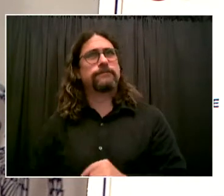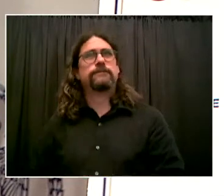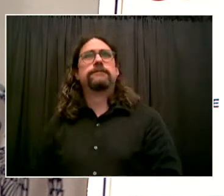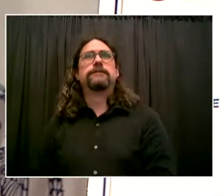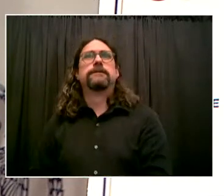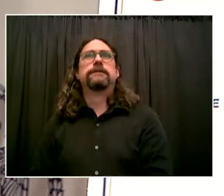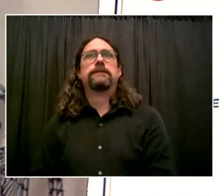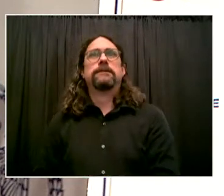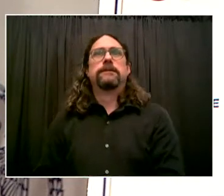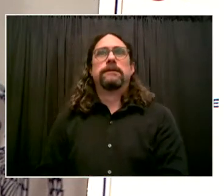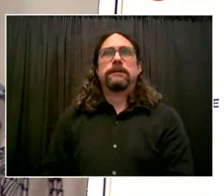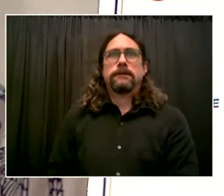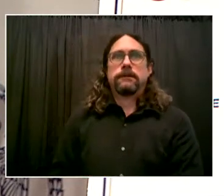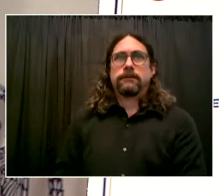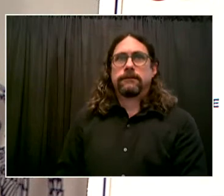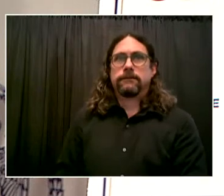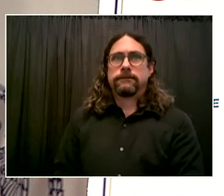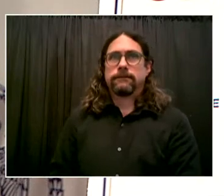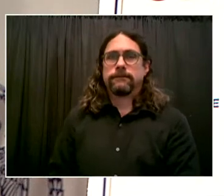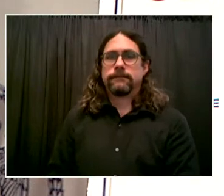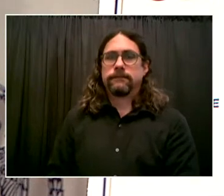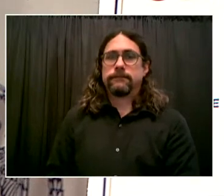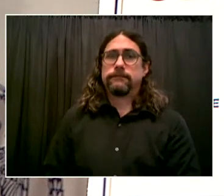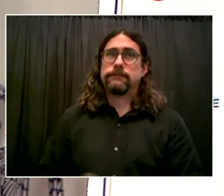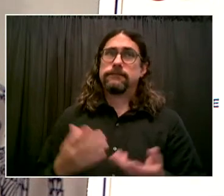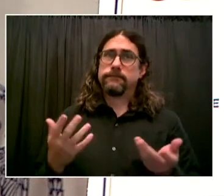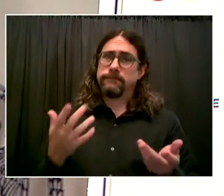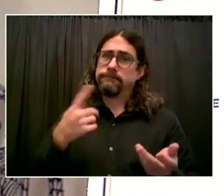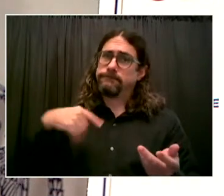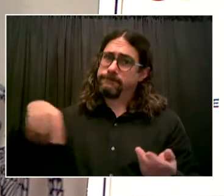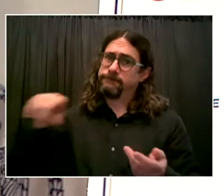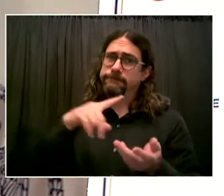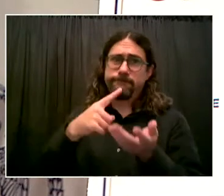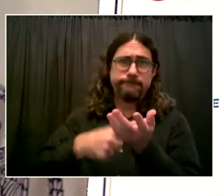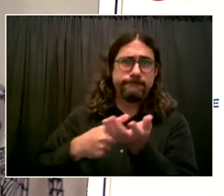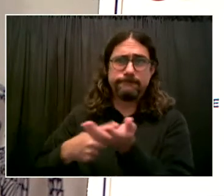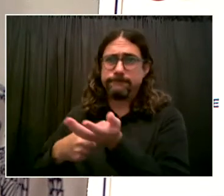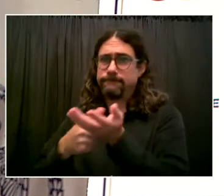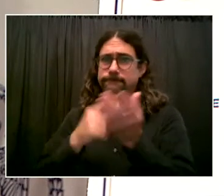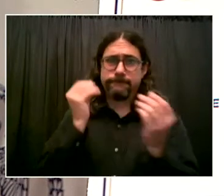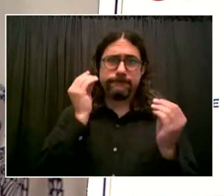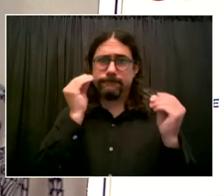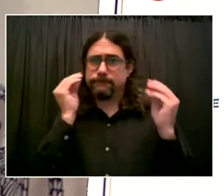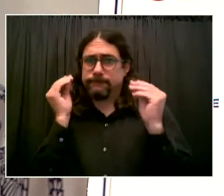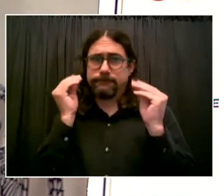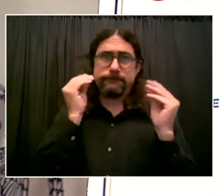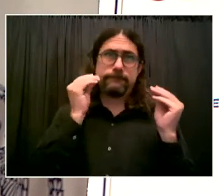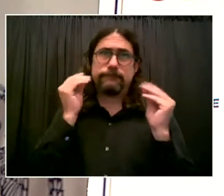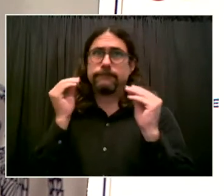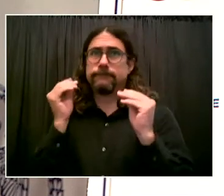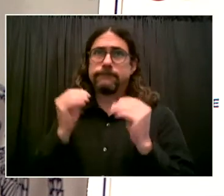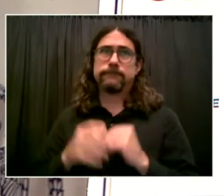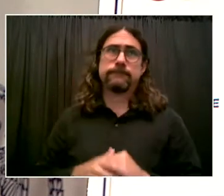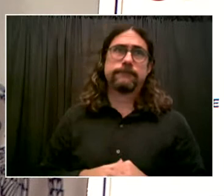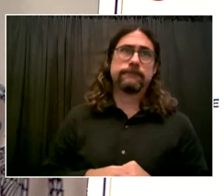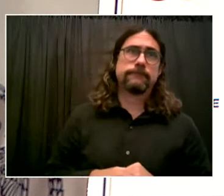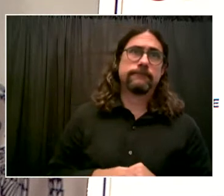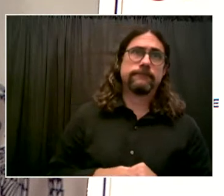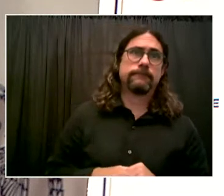SITUATION. I DO WANT TO KTAE AWAY FROM 4.9 MILLION PEOPLE WHO HAVE COME FORWARD AND